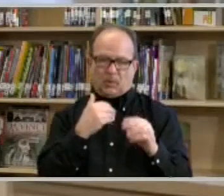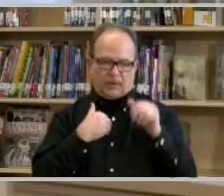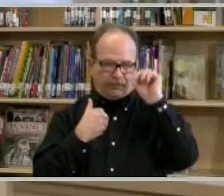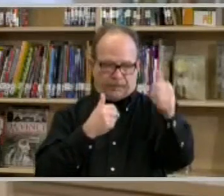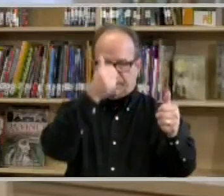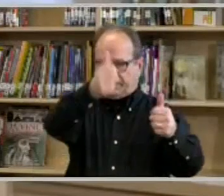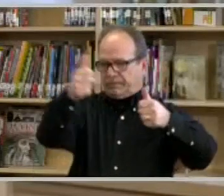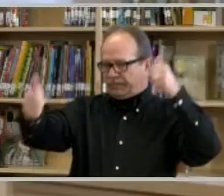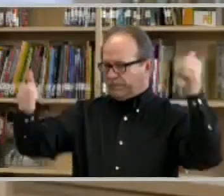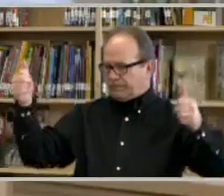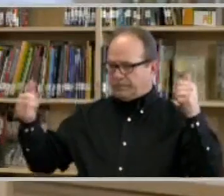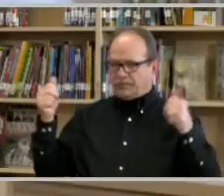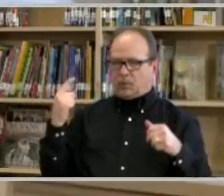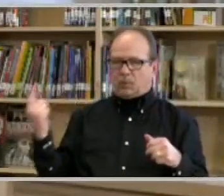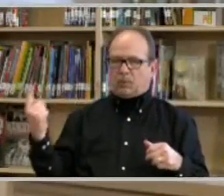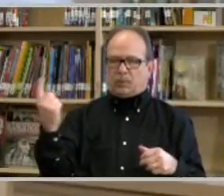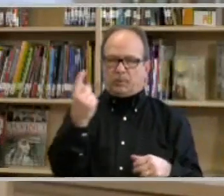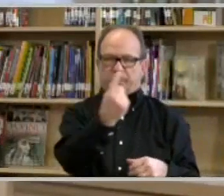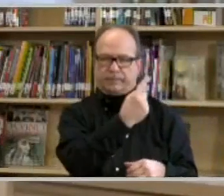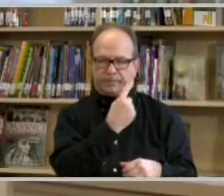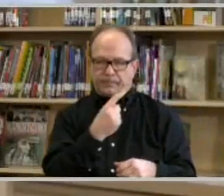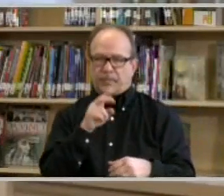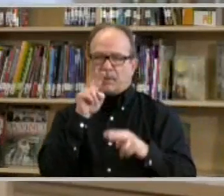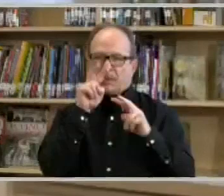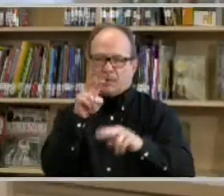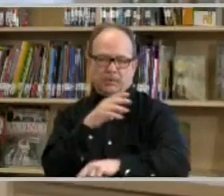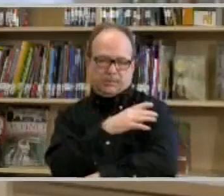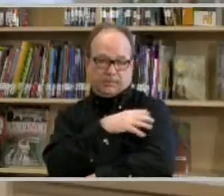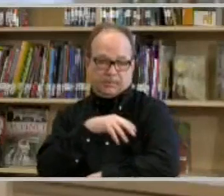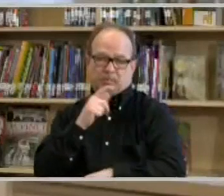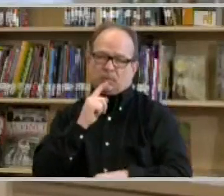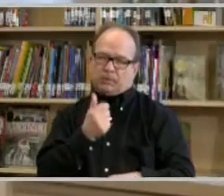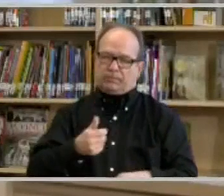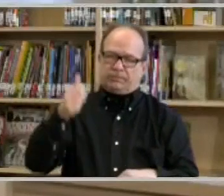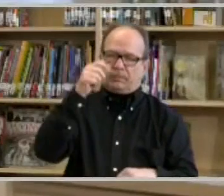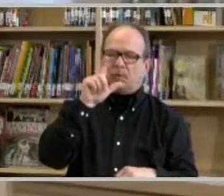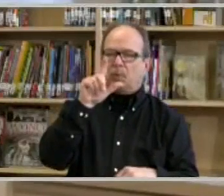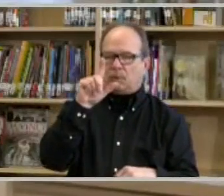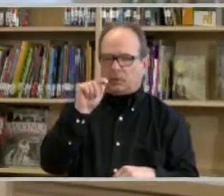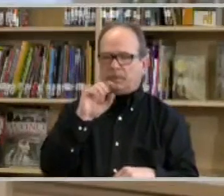WE WILL CONTINUE TO RELY ON OUR